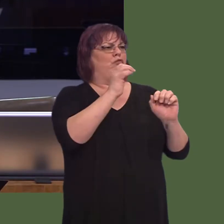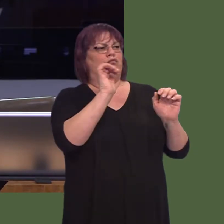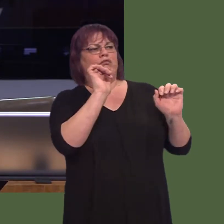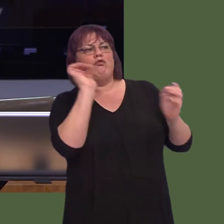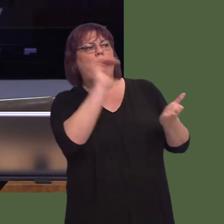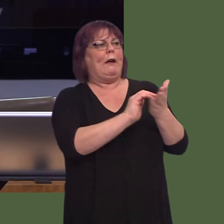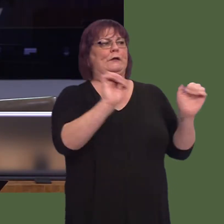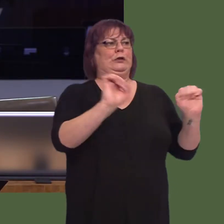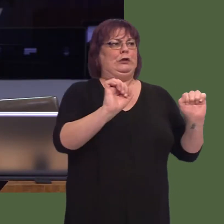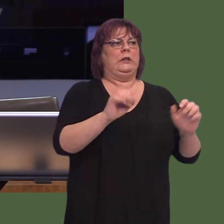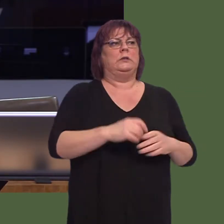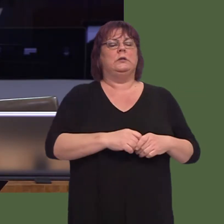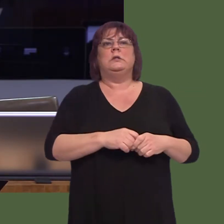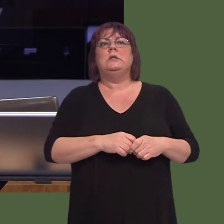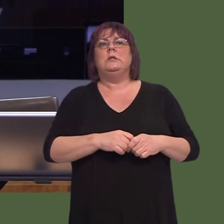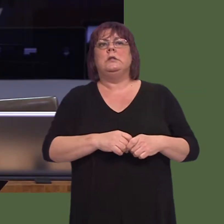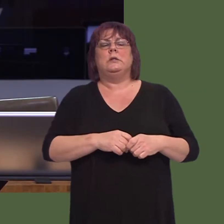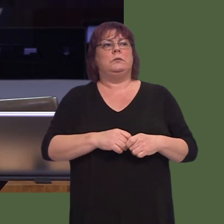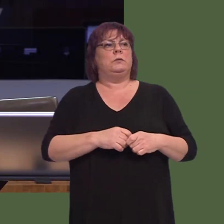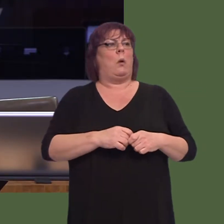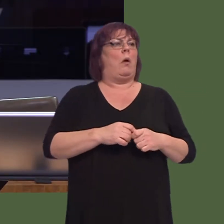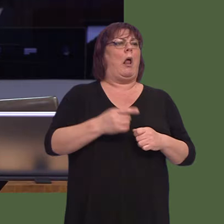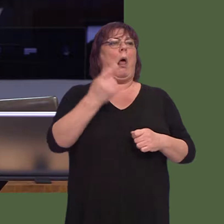didn't arrive.